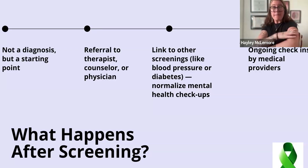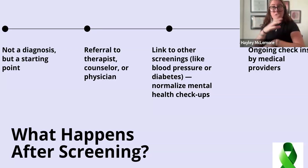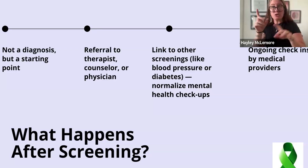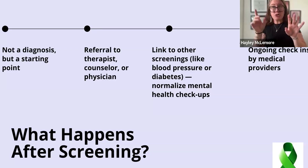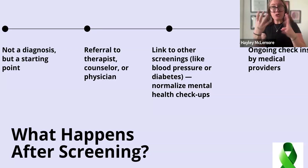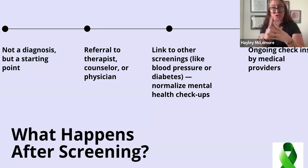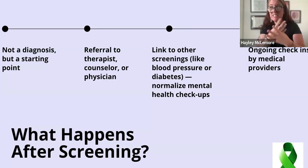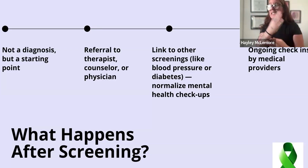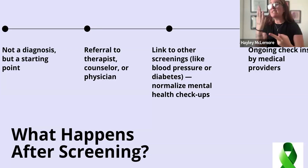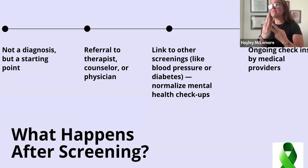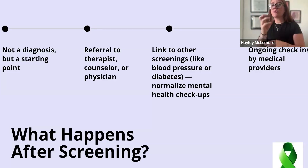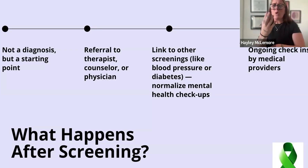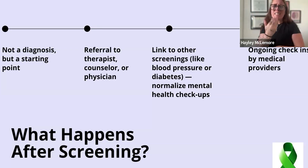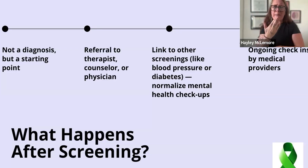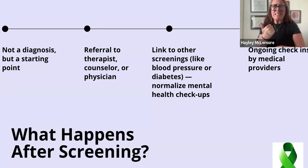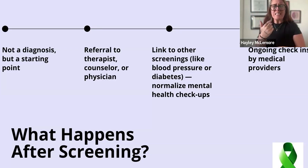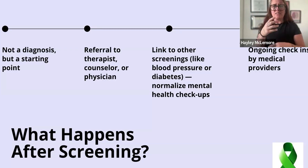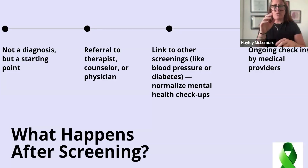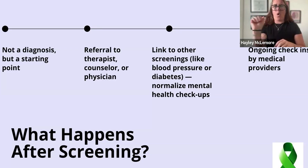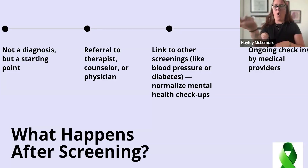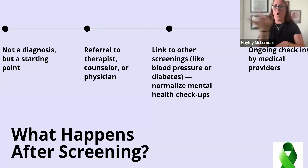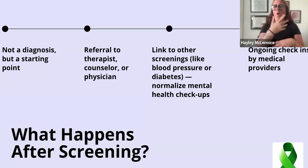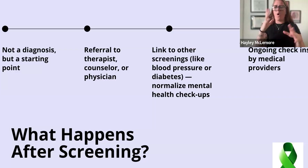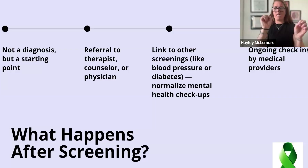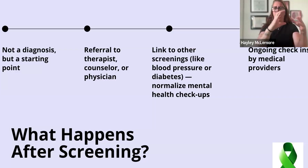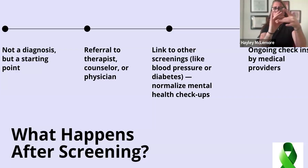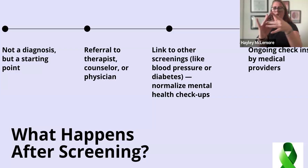like screenings for high blood pressure or for diabetes.